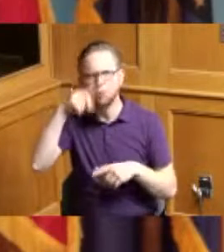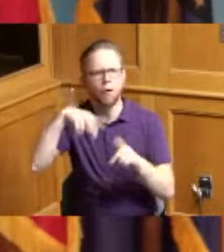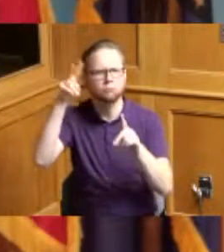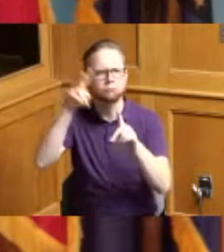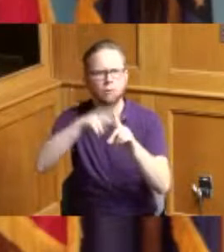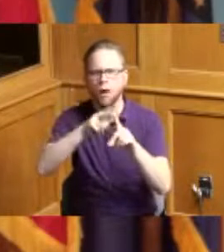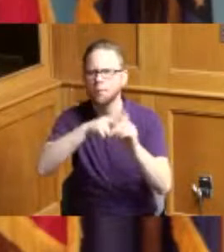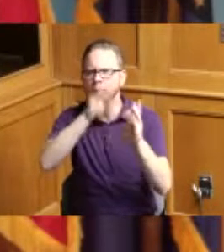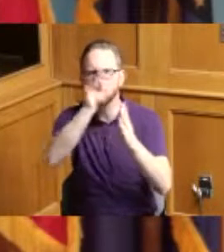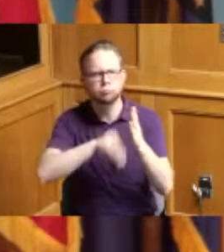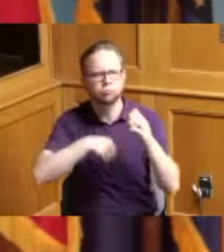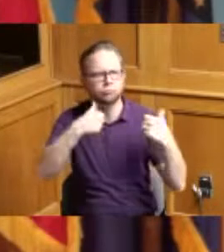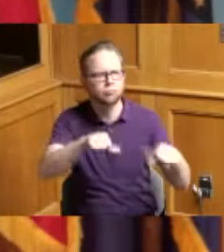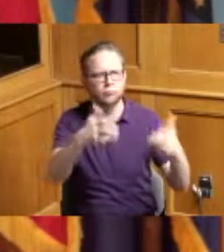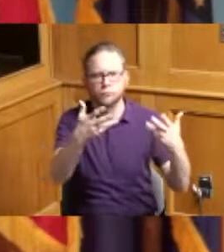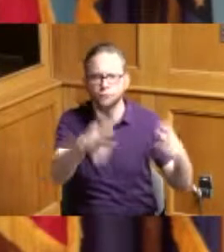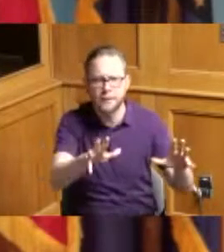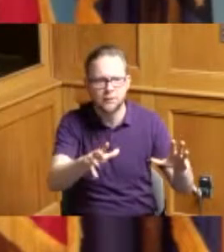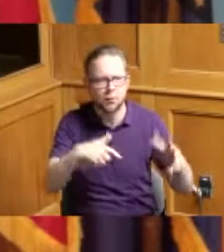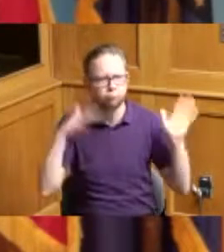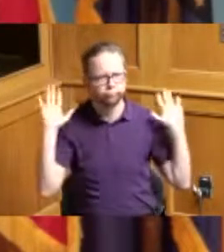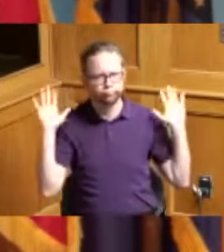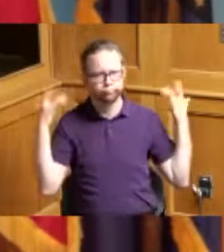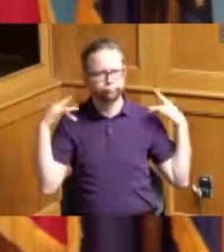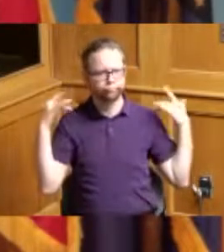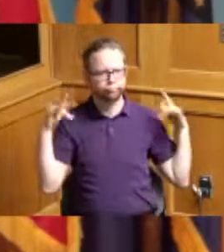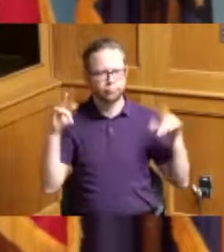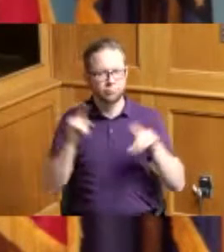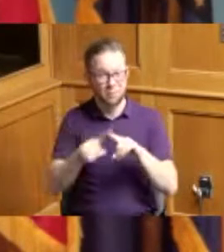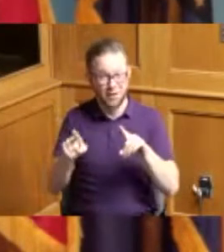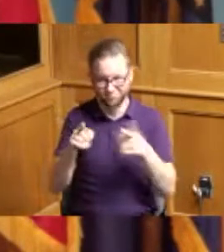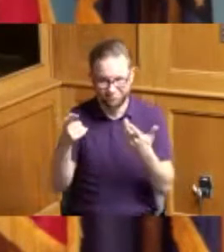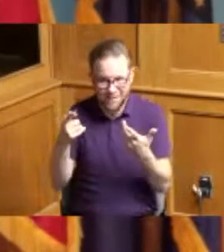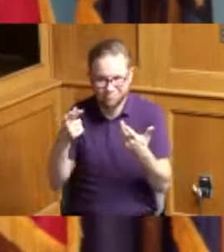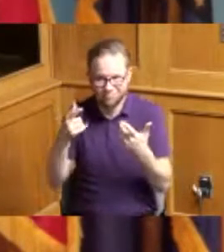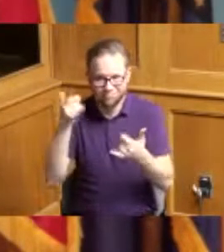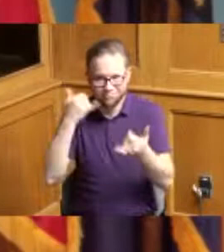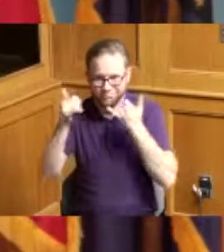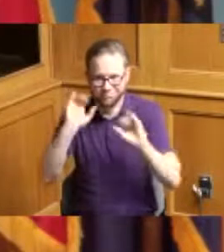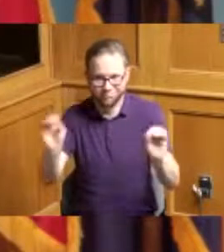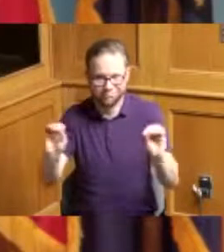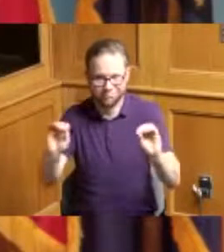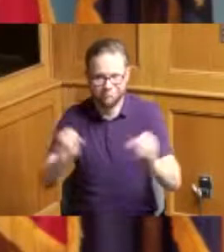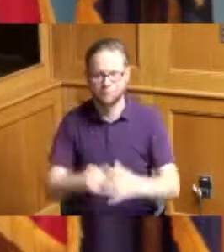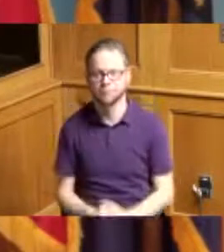being processed so anyway those are my points but I want to thank you you hit the ground running on